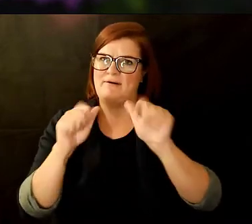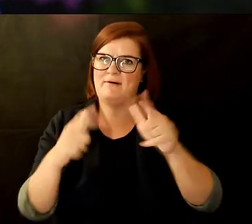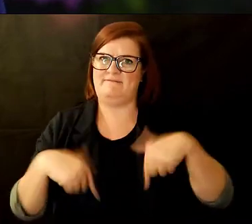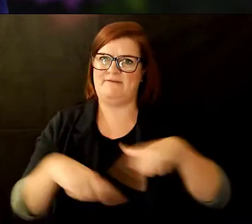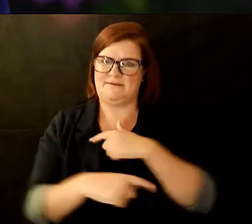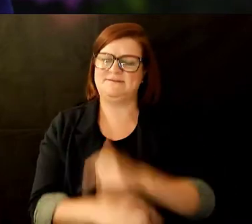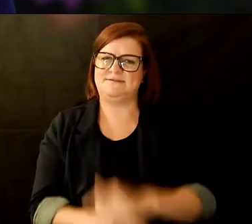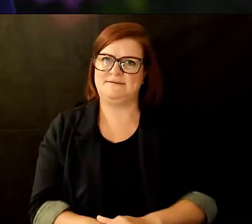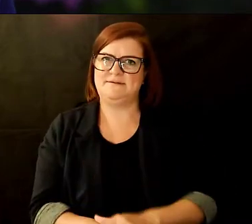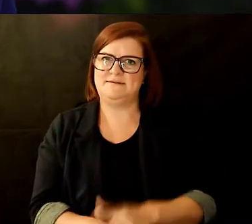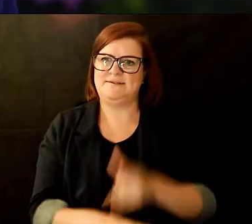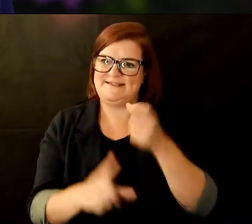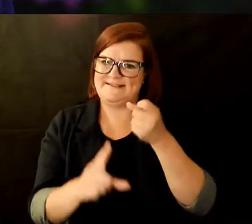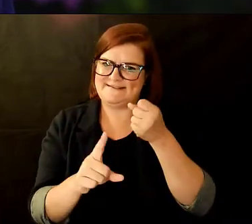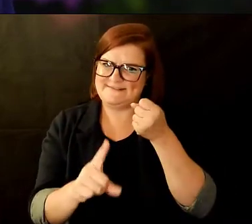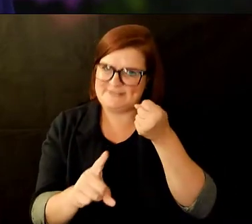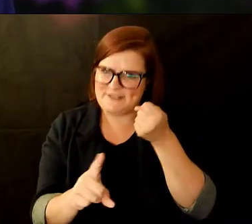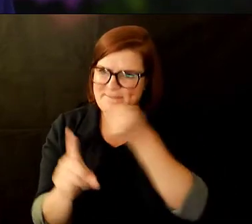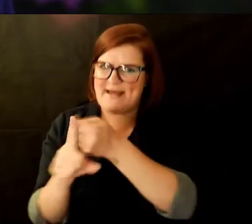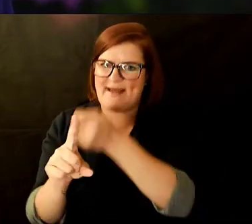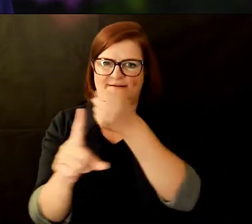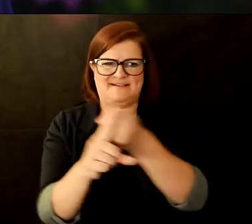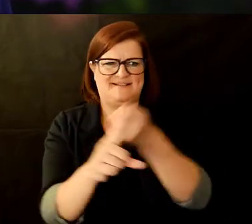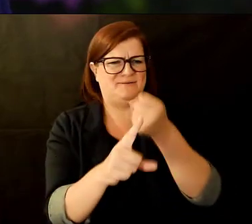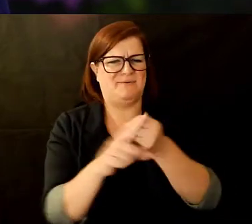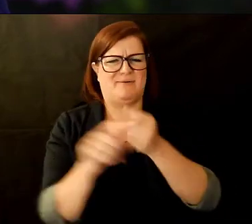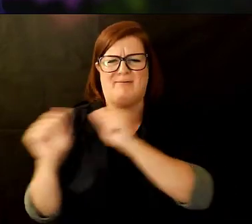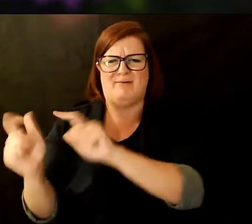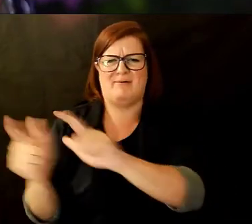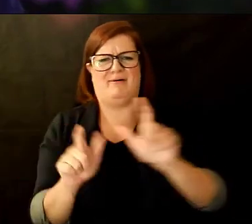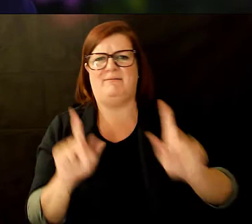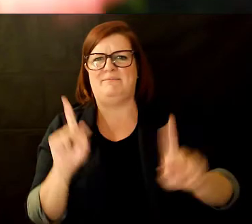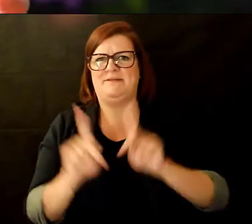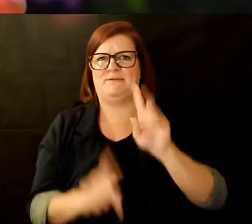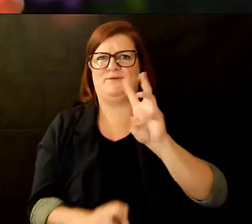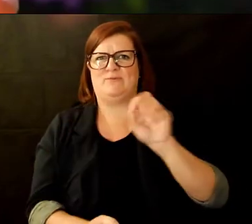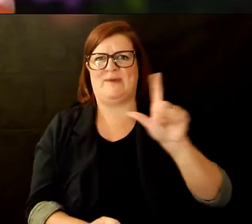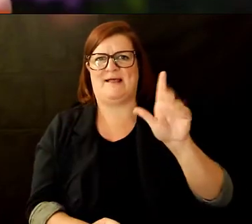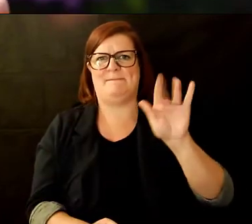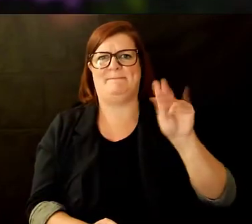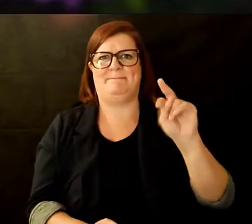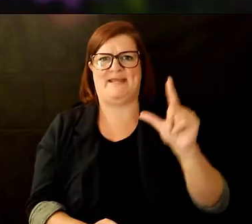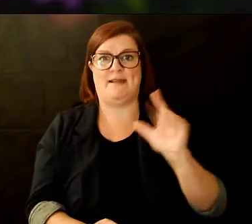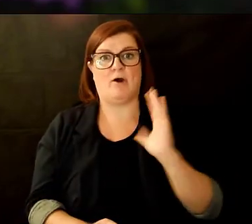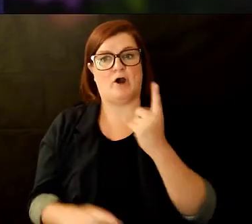It's impacted the well-being of everyone. Our routines have been disrupted.